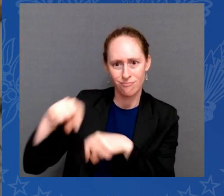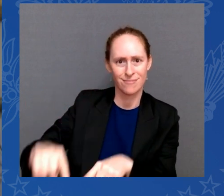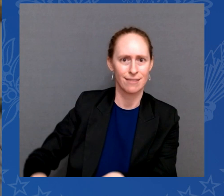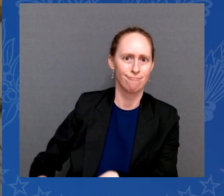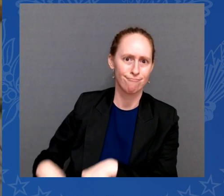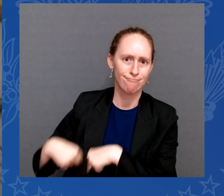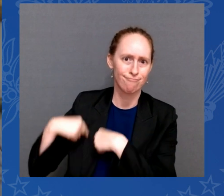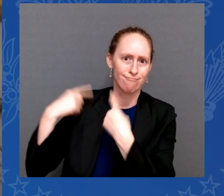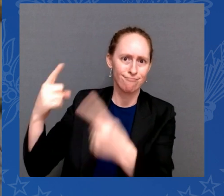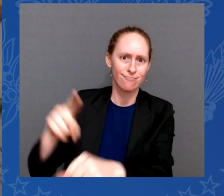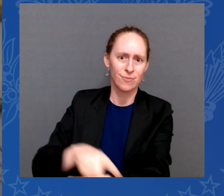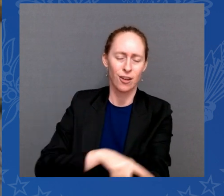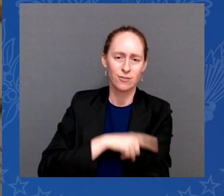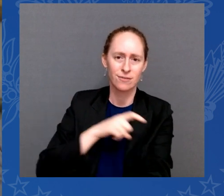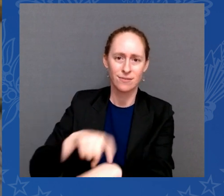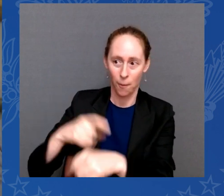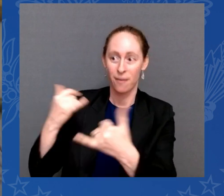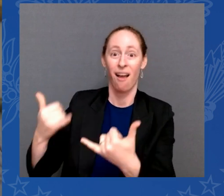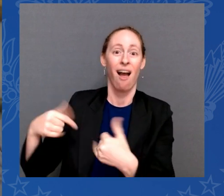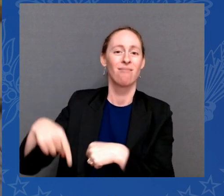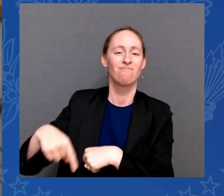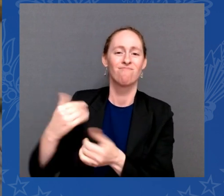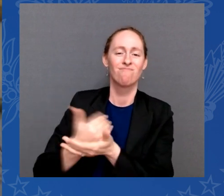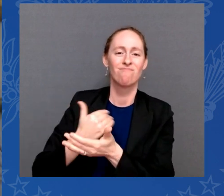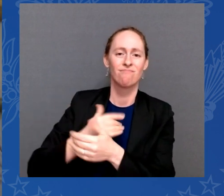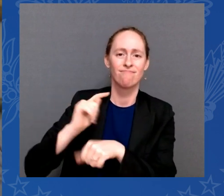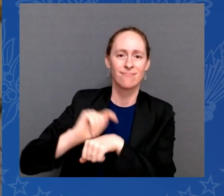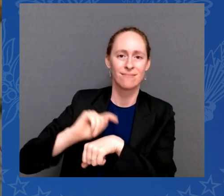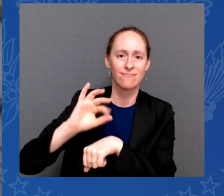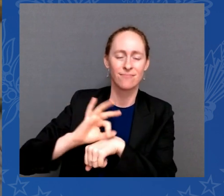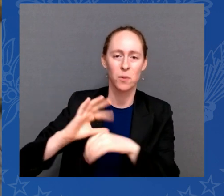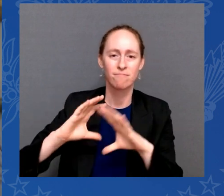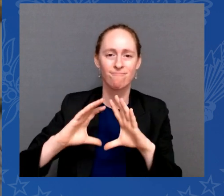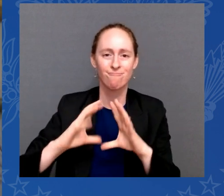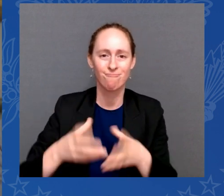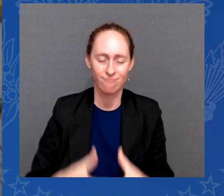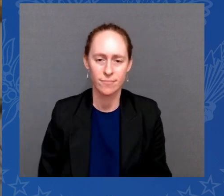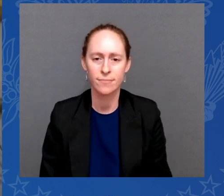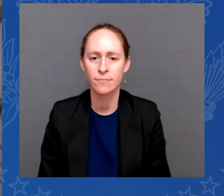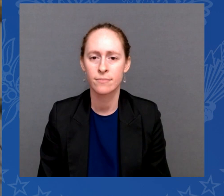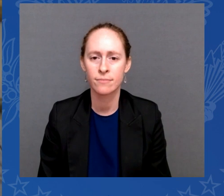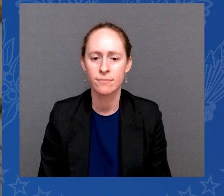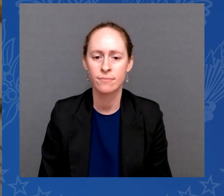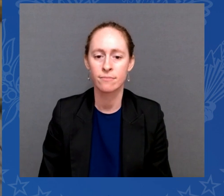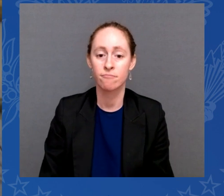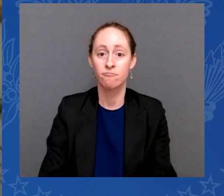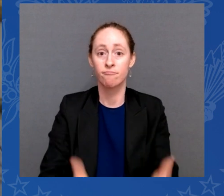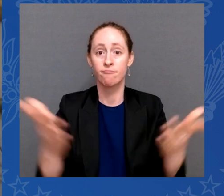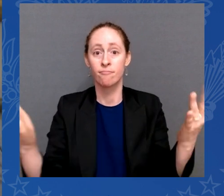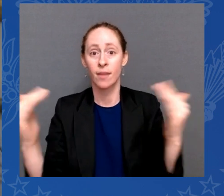To my fellow colleagues on the Cabinet and the members of the administration for springing to action so quickly,